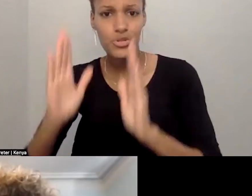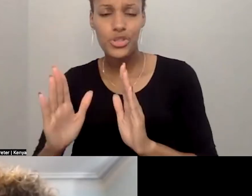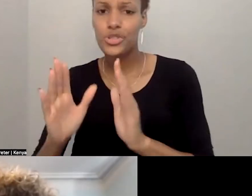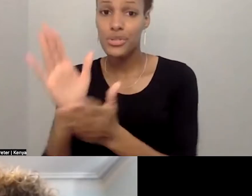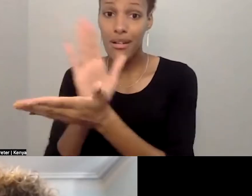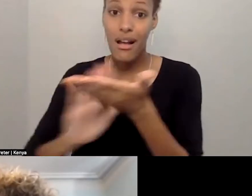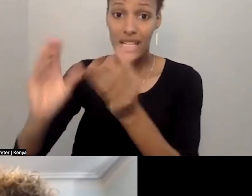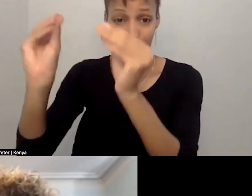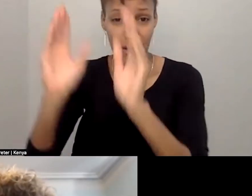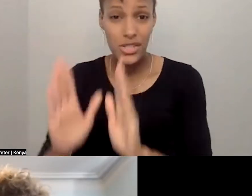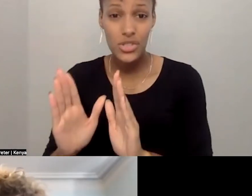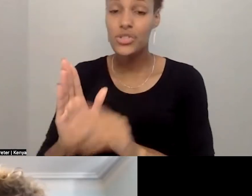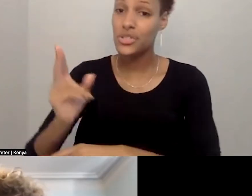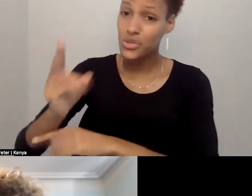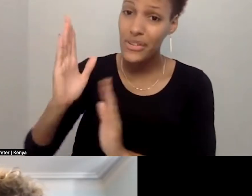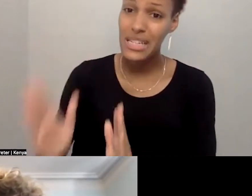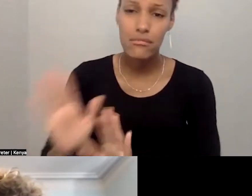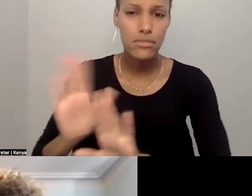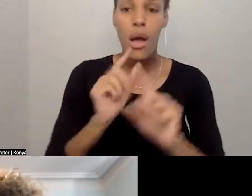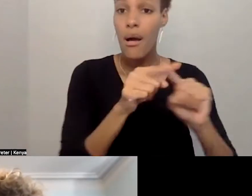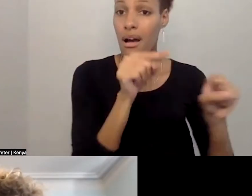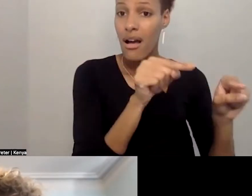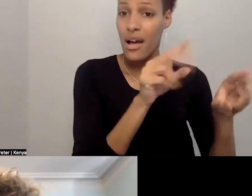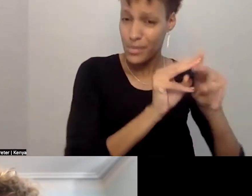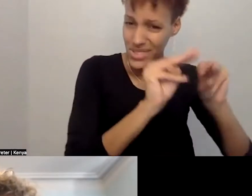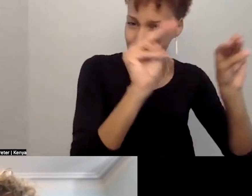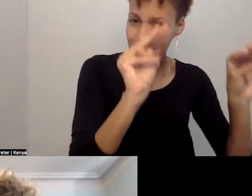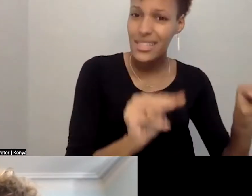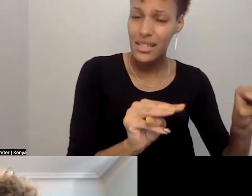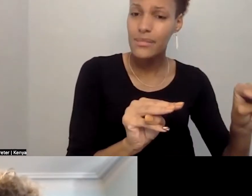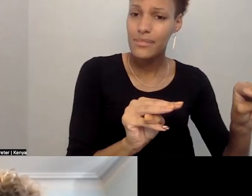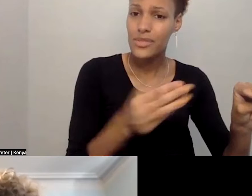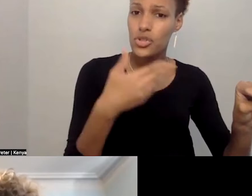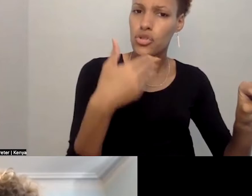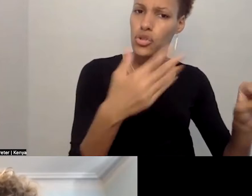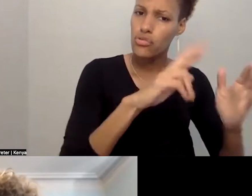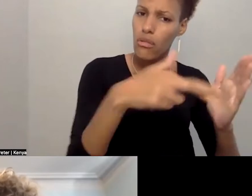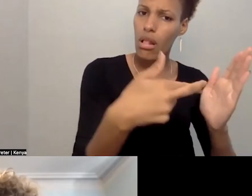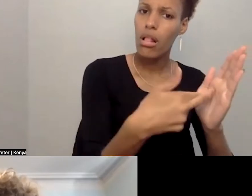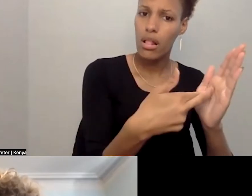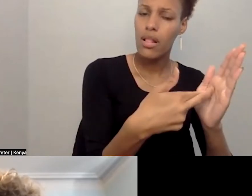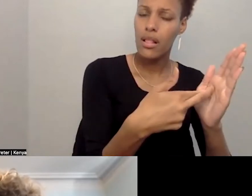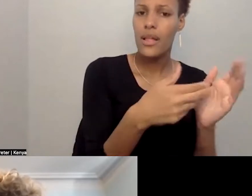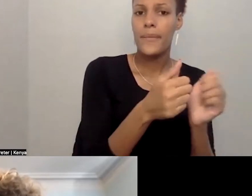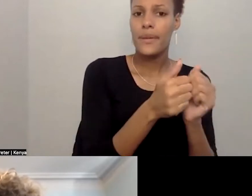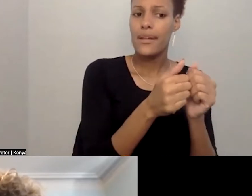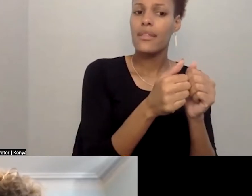it's not historians but it's museums that have a special role to play in conveying accurate